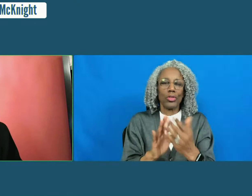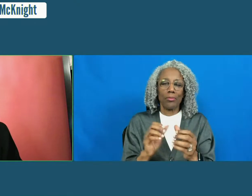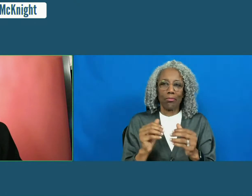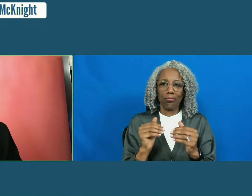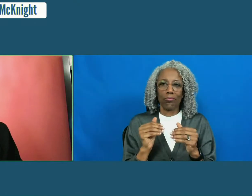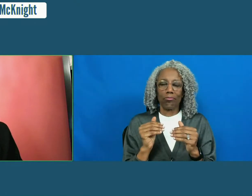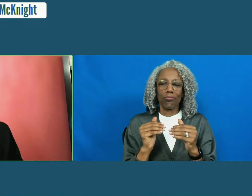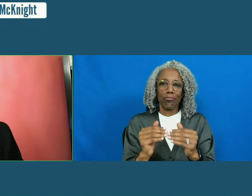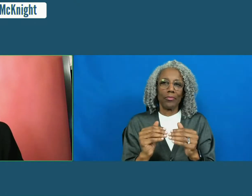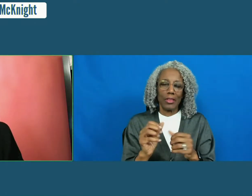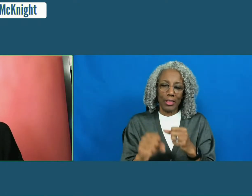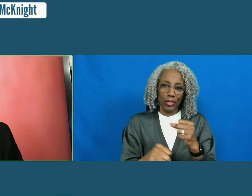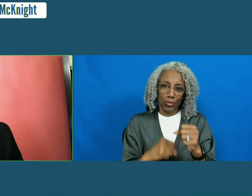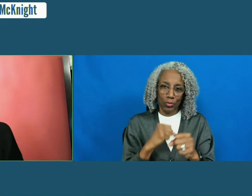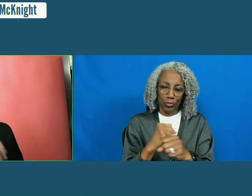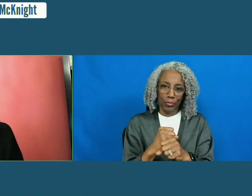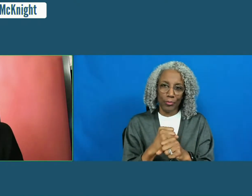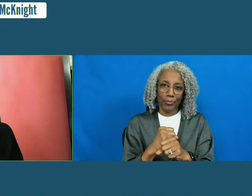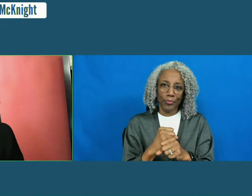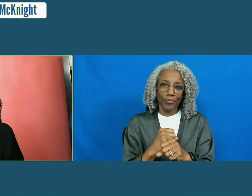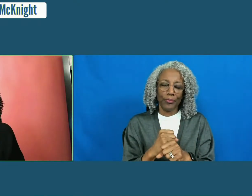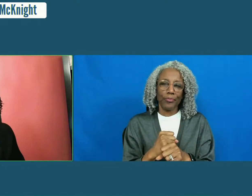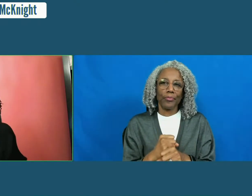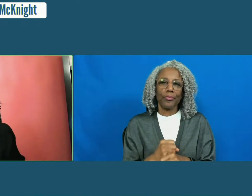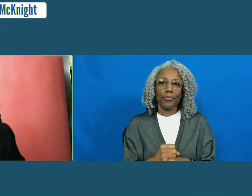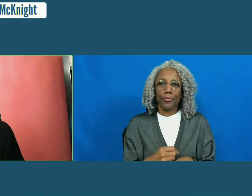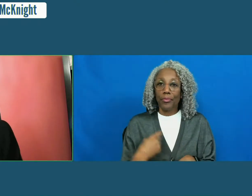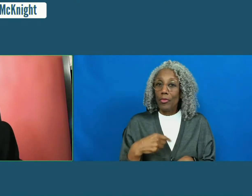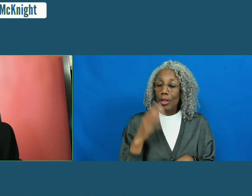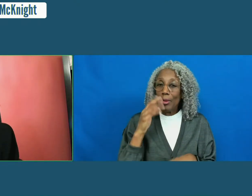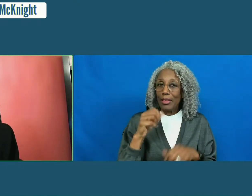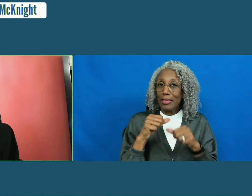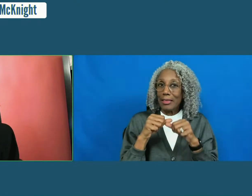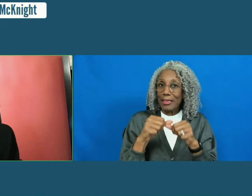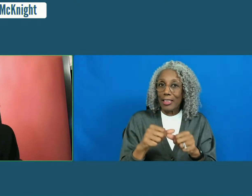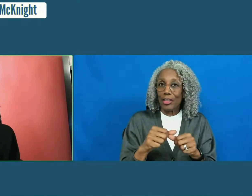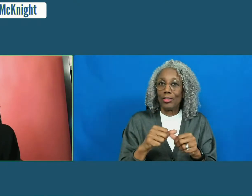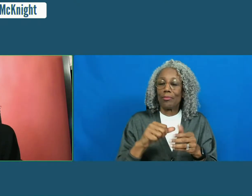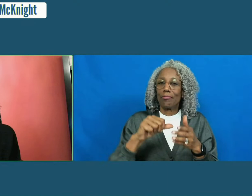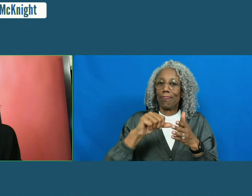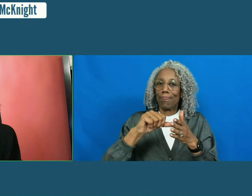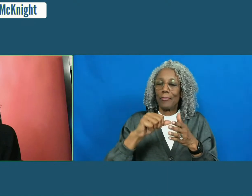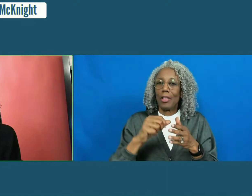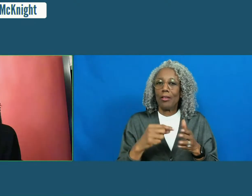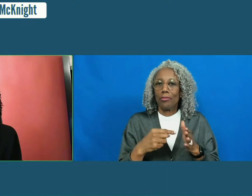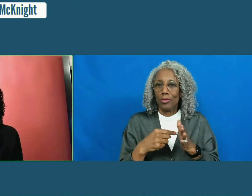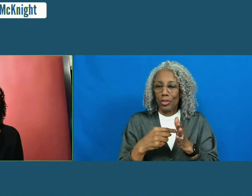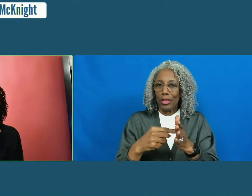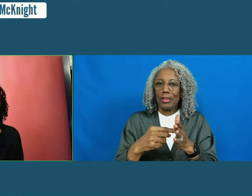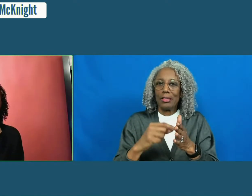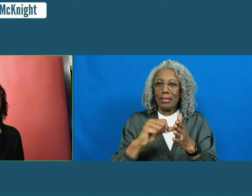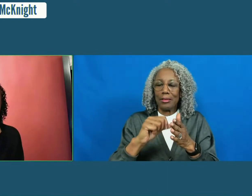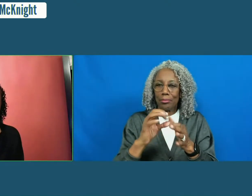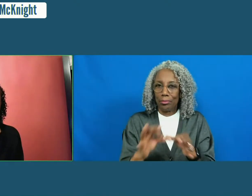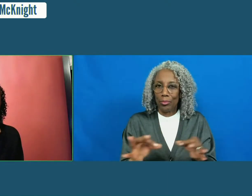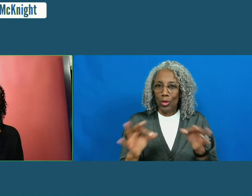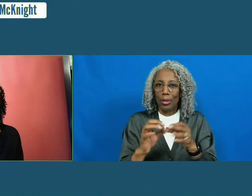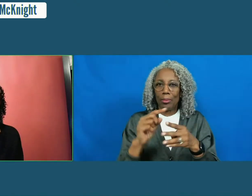cohesive approach to continue throughout. The year. And so as